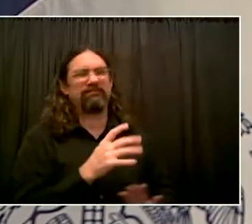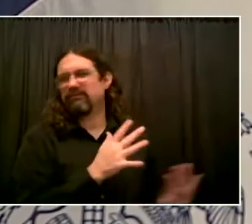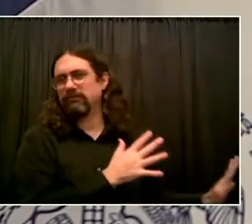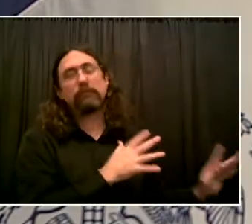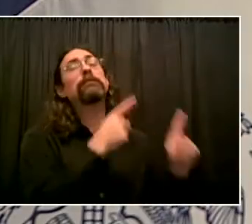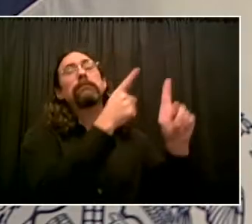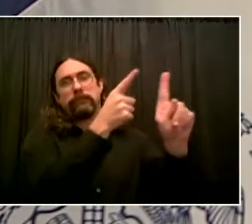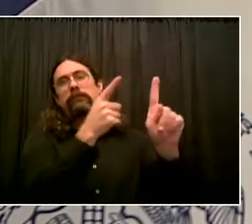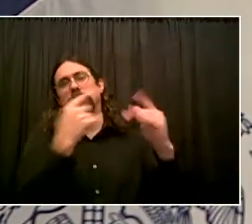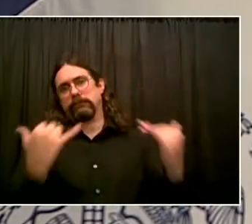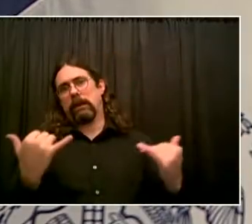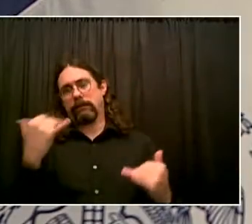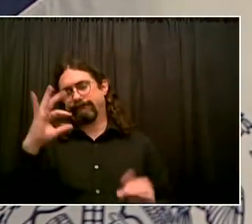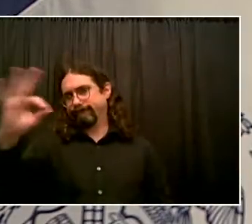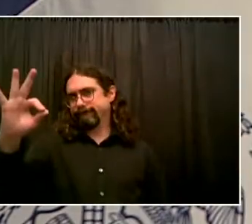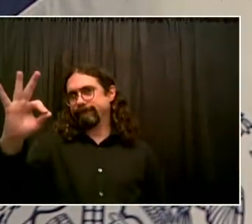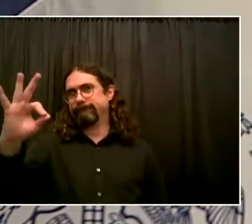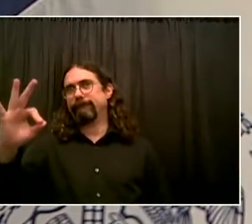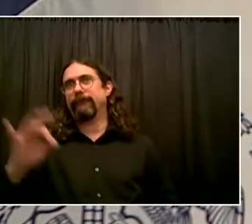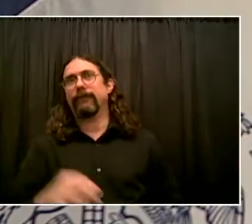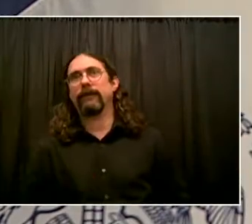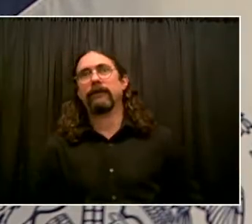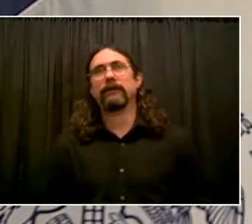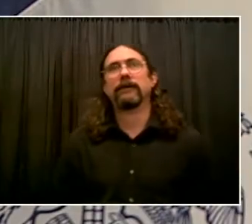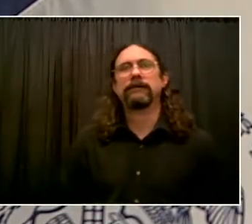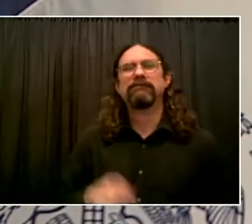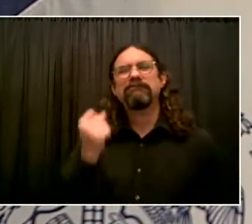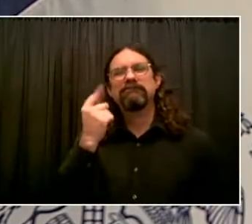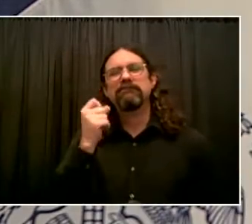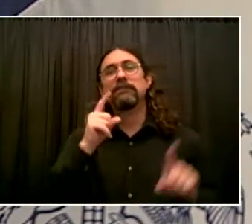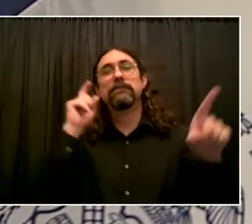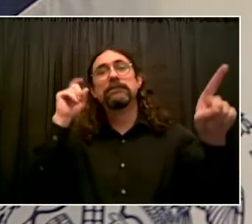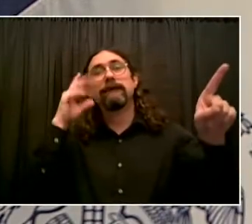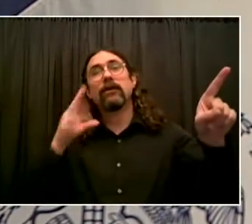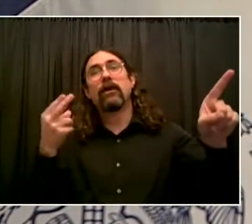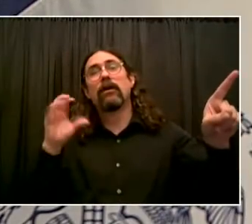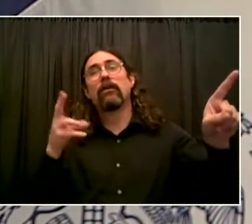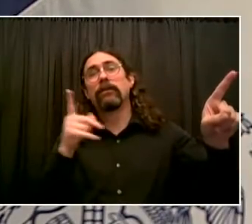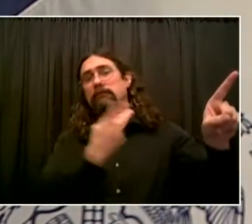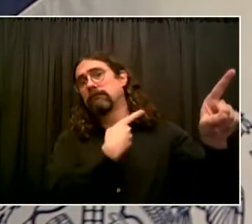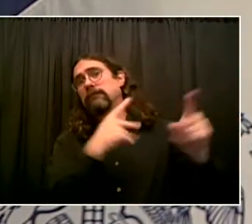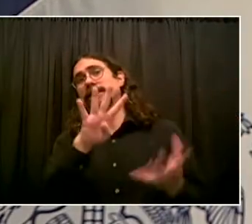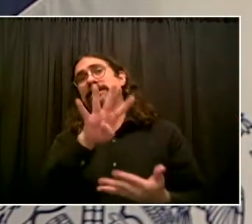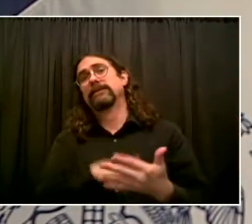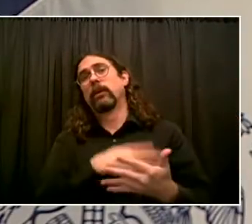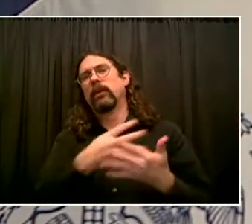THE GOVERNOR. WE COMMUNICATE WELL AND WORK WELL TOGETHER. WHAT I AM